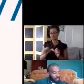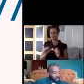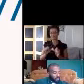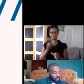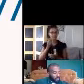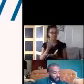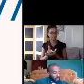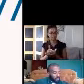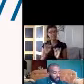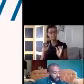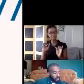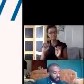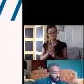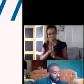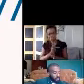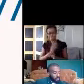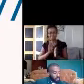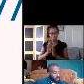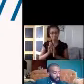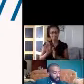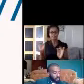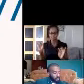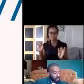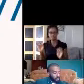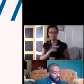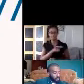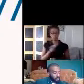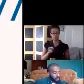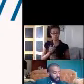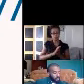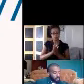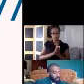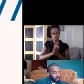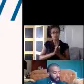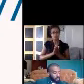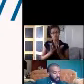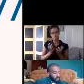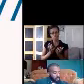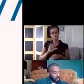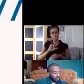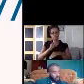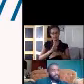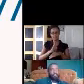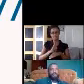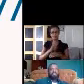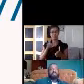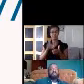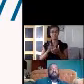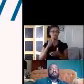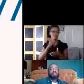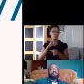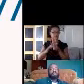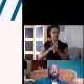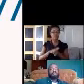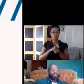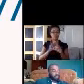interested in adopting or developing an anti-racist organizational change framework for your organization,